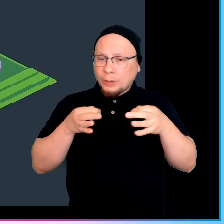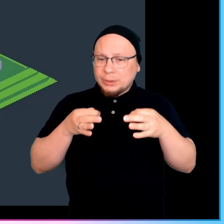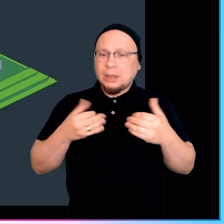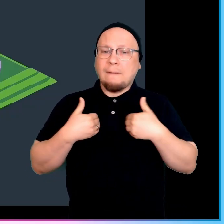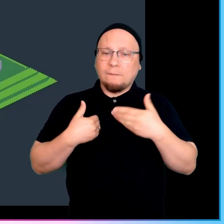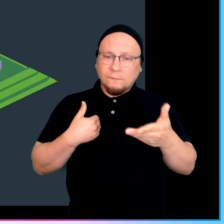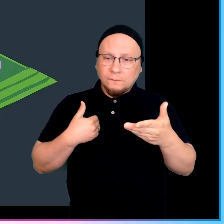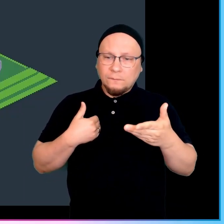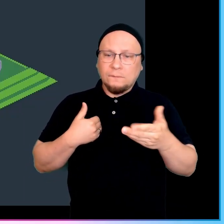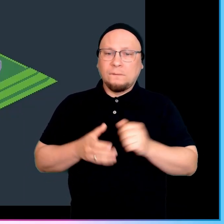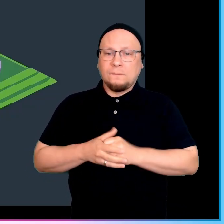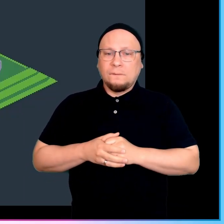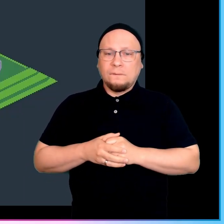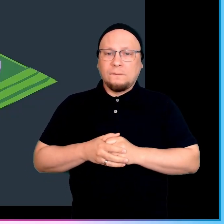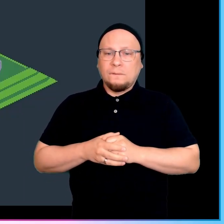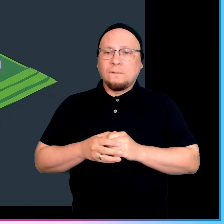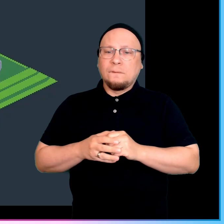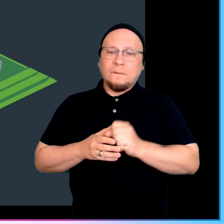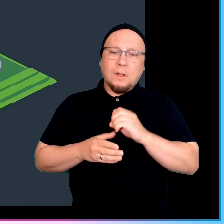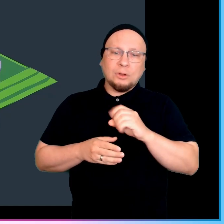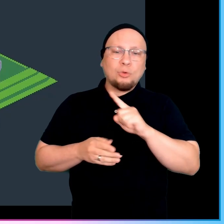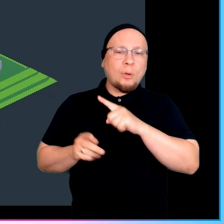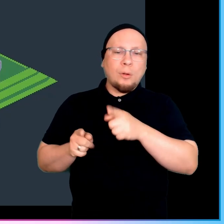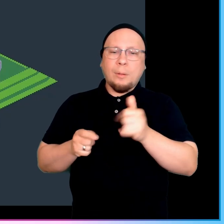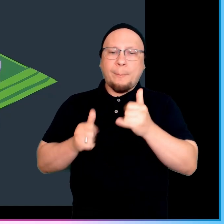but can be reprompted by the player at any time.